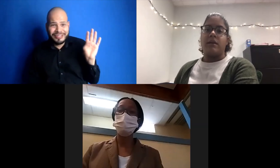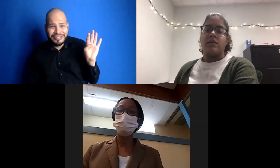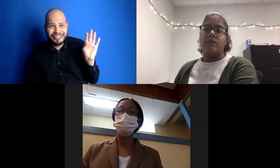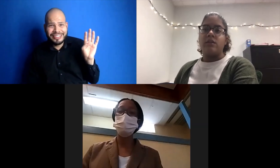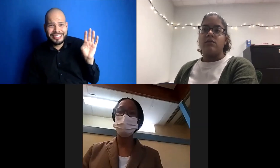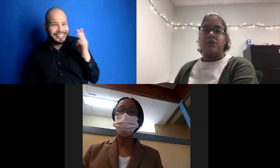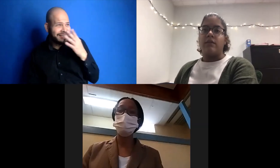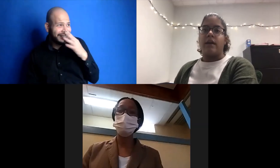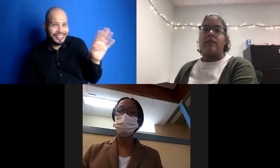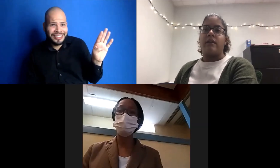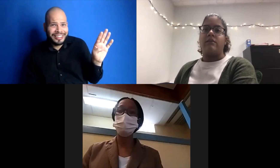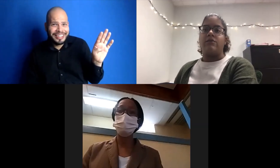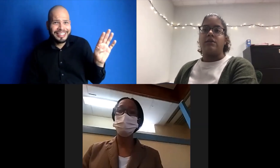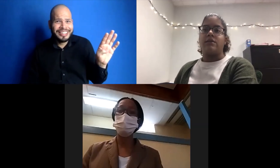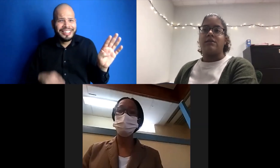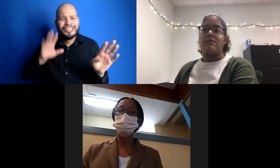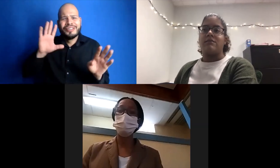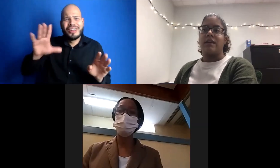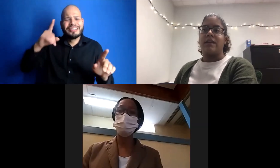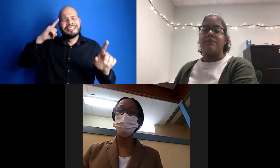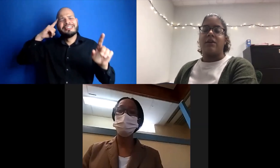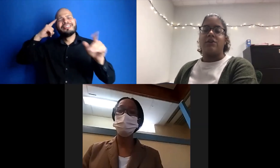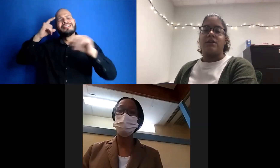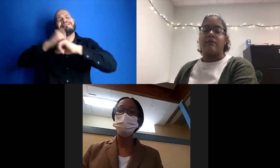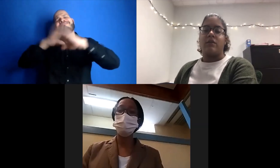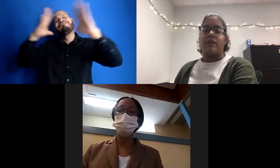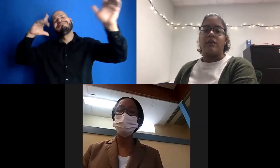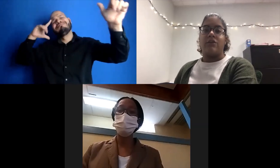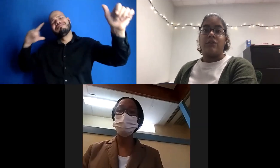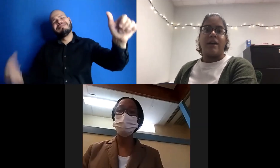if you don't do that then you're just gonna keep telling yourself you're a failure you're not